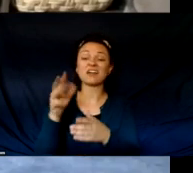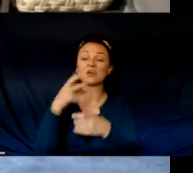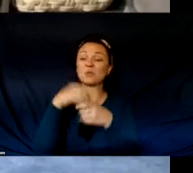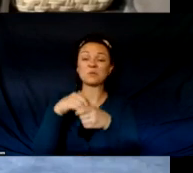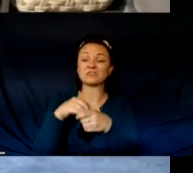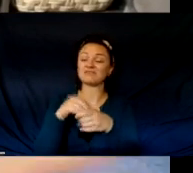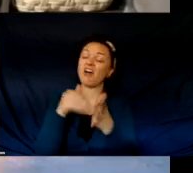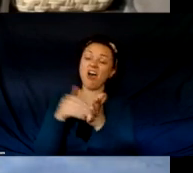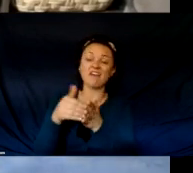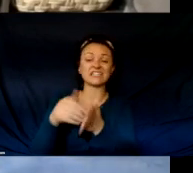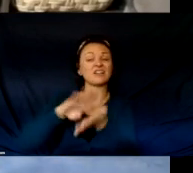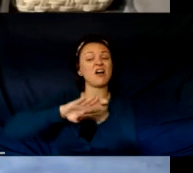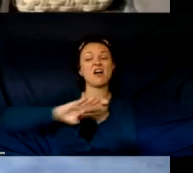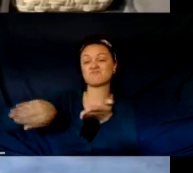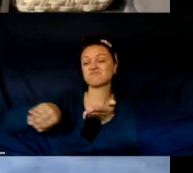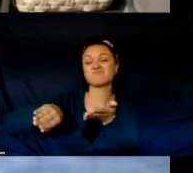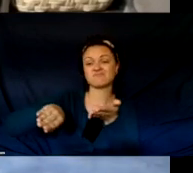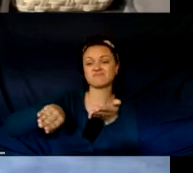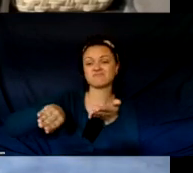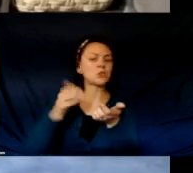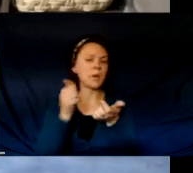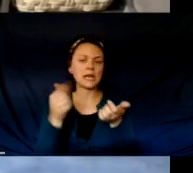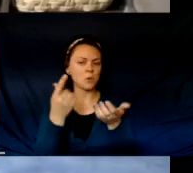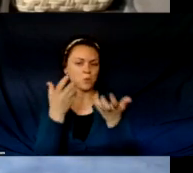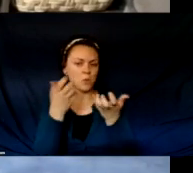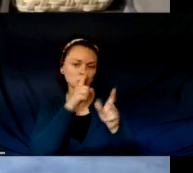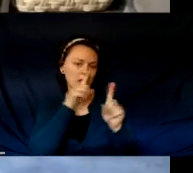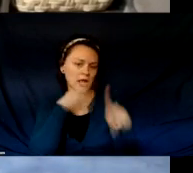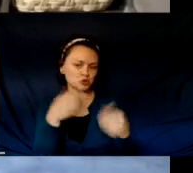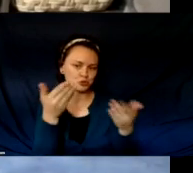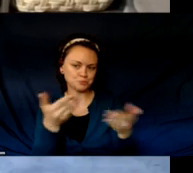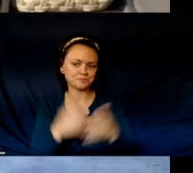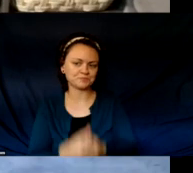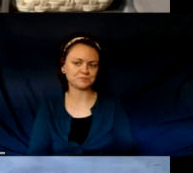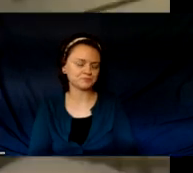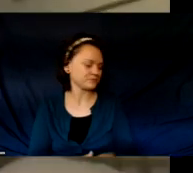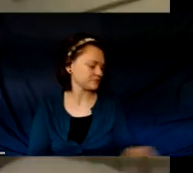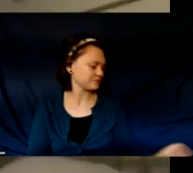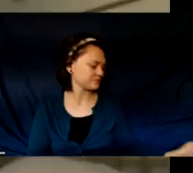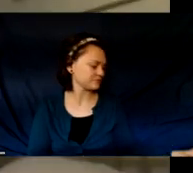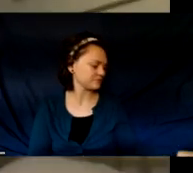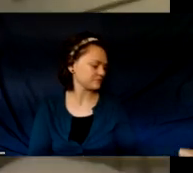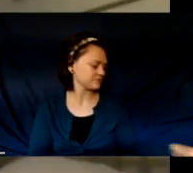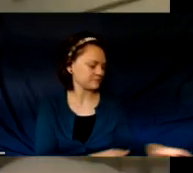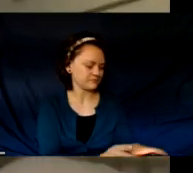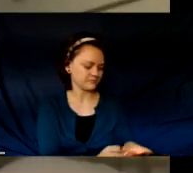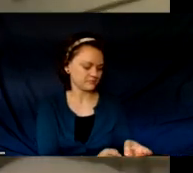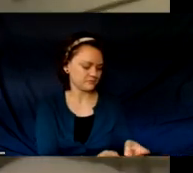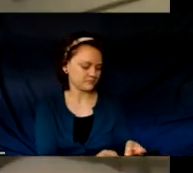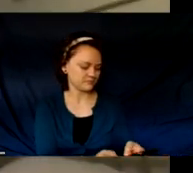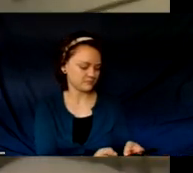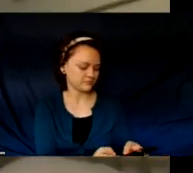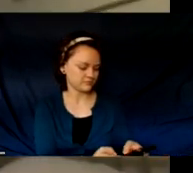Anyone can take it. I can jump in and start.